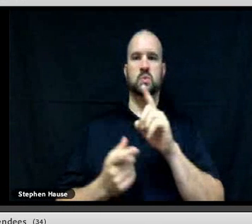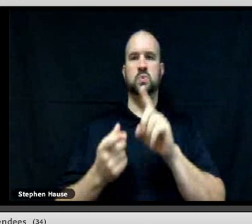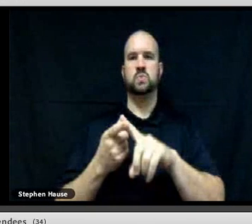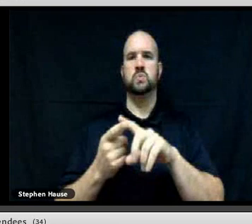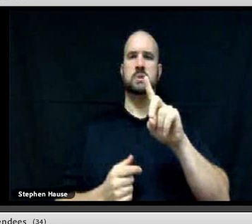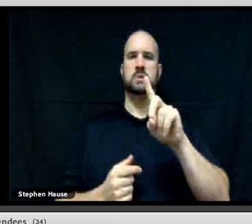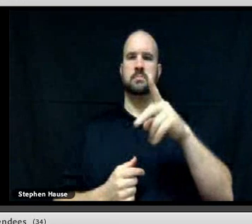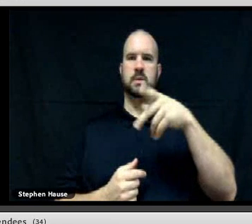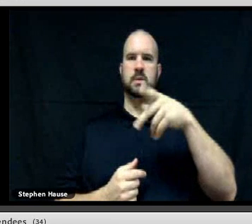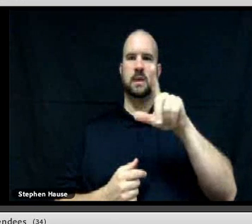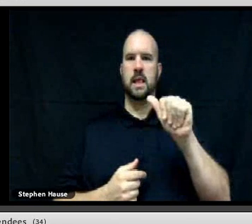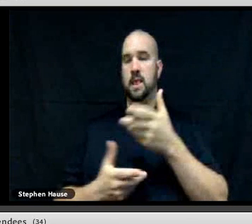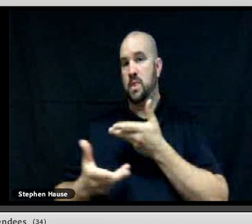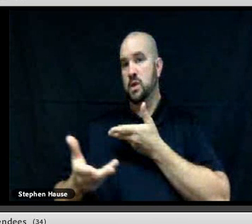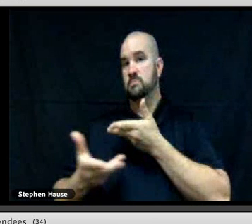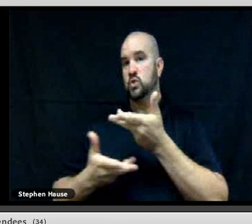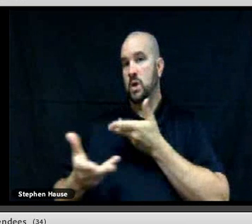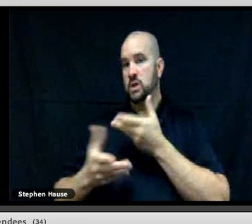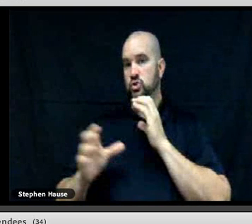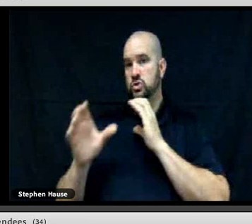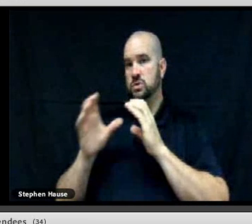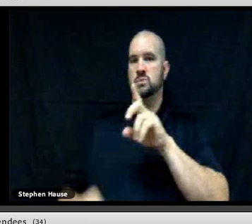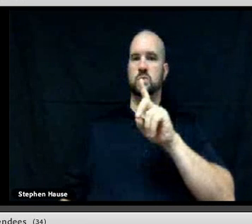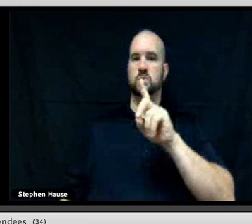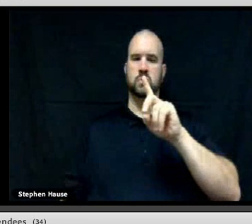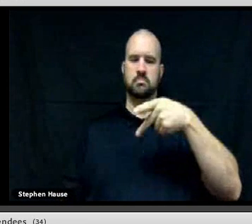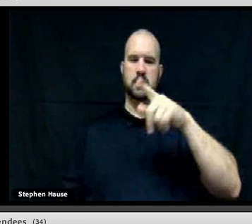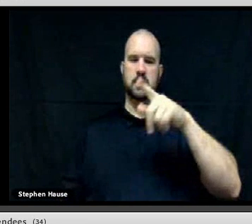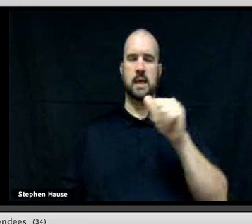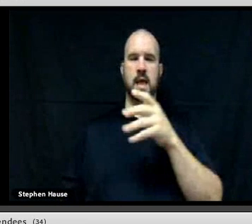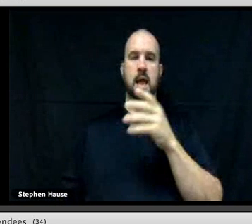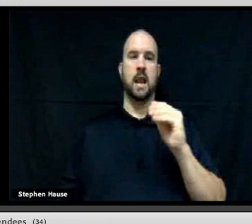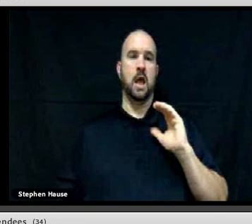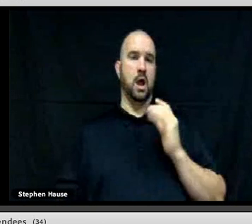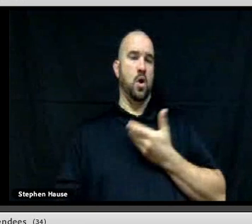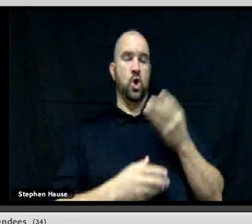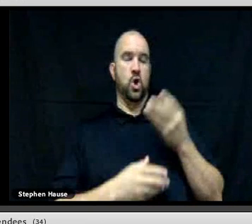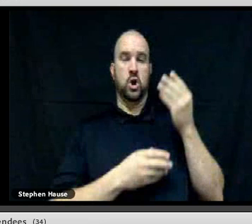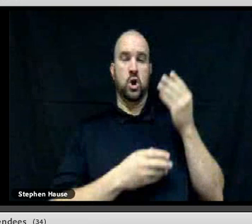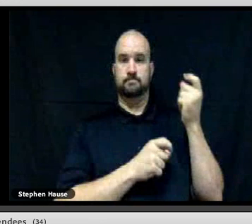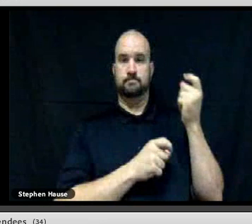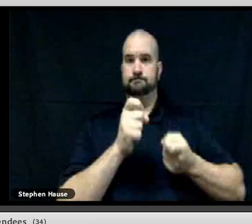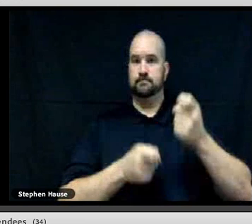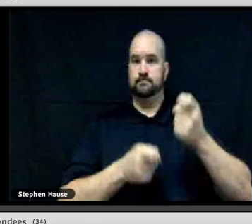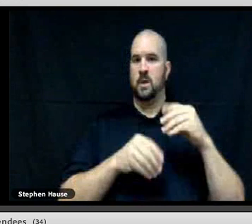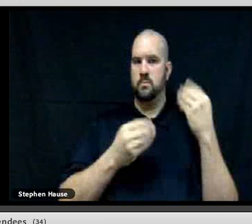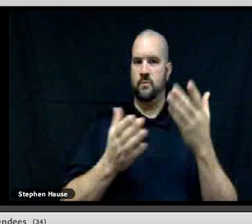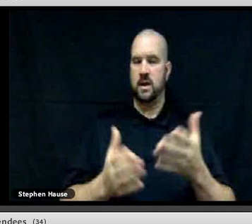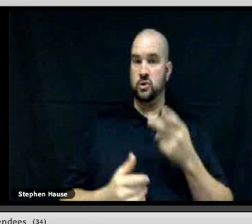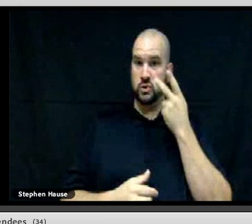and our content providers. So, uh, as you can see in this graphic, uh, we don't have this many sub-hubs yet,